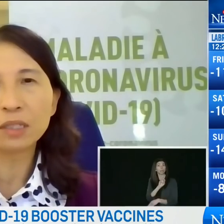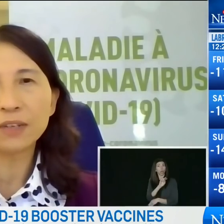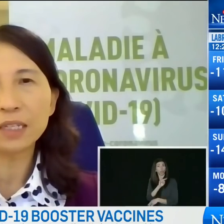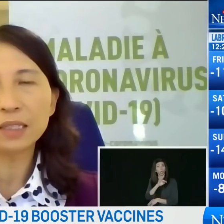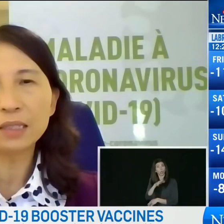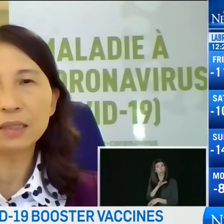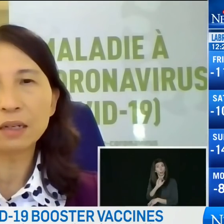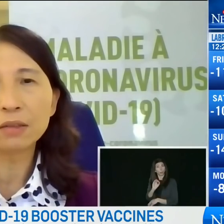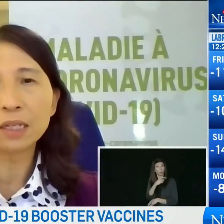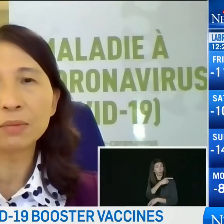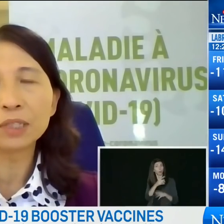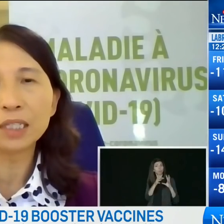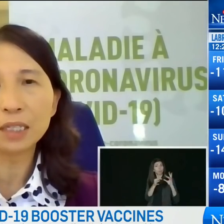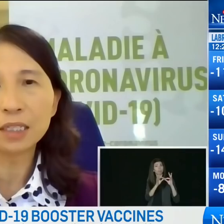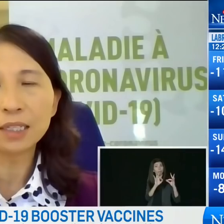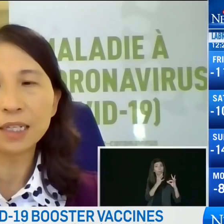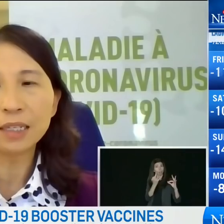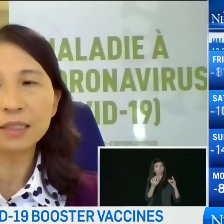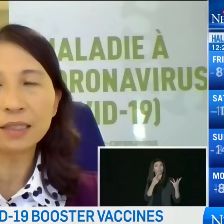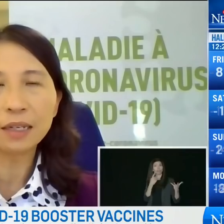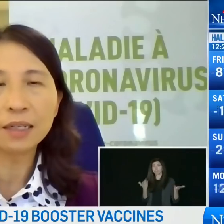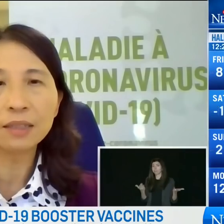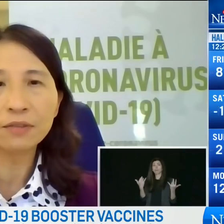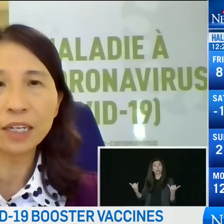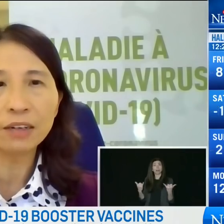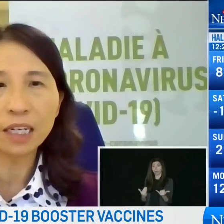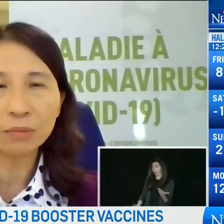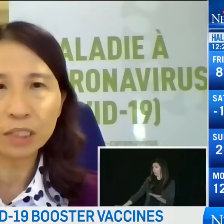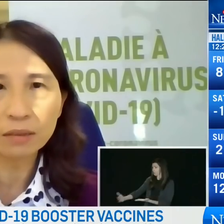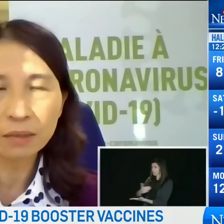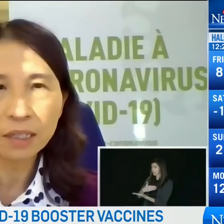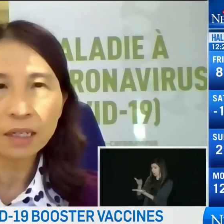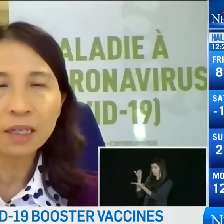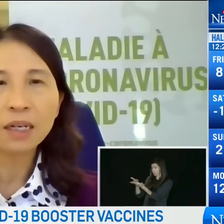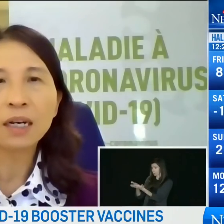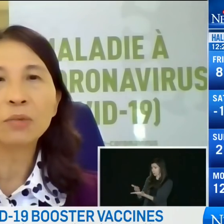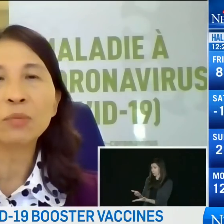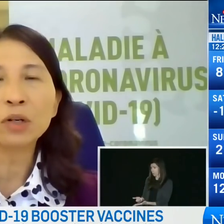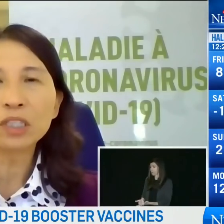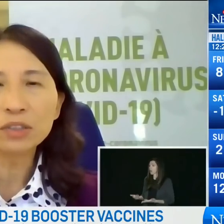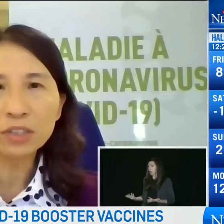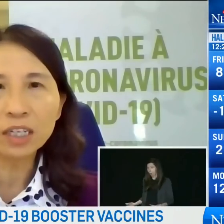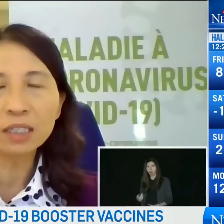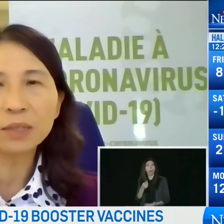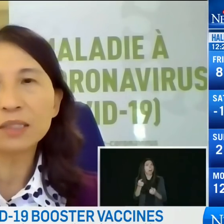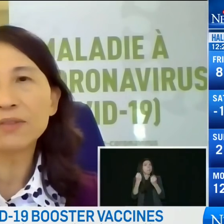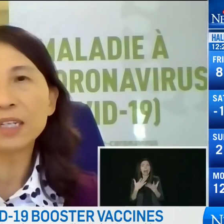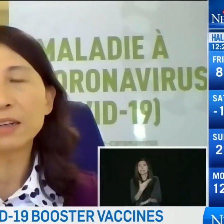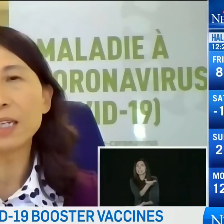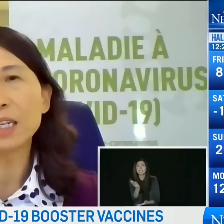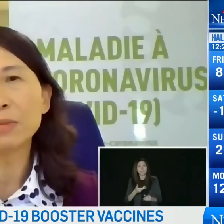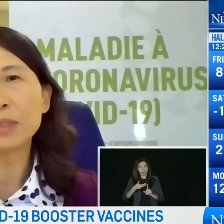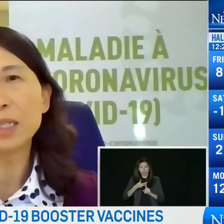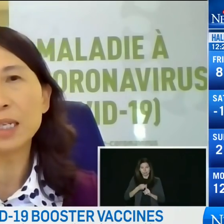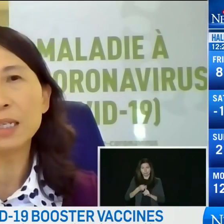AS DR. NJOO HAD SAID IN FRENCH, THE DATA THAT WE HAVE AT THE MOMENT SHOWS THAT THE VACCINES